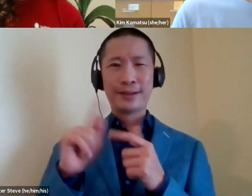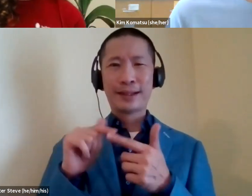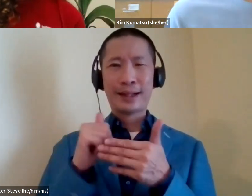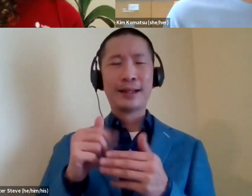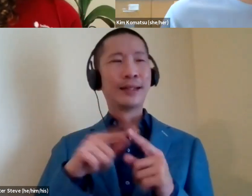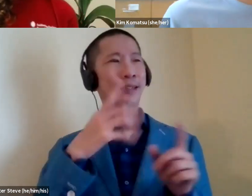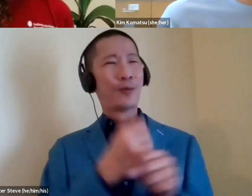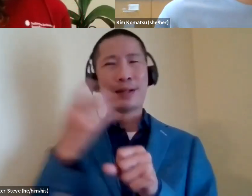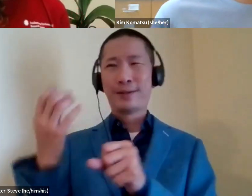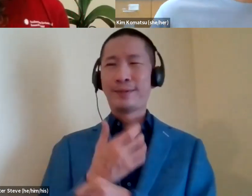Emily Borger: Yeah, it's a win win!